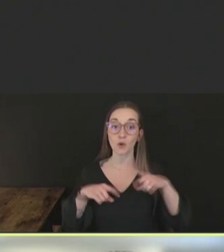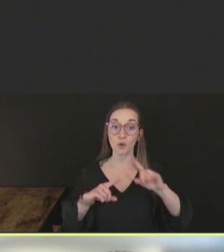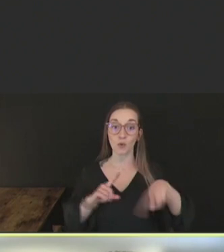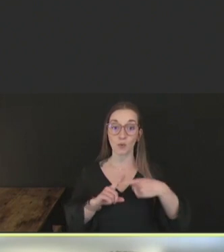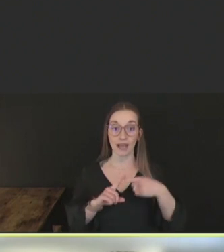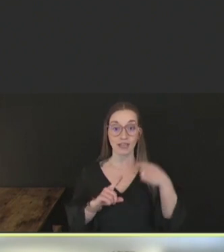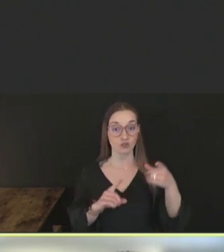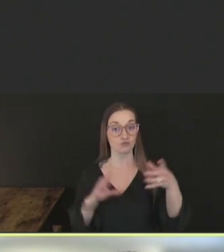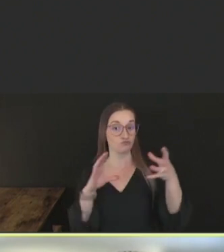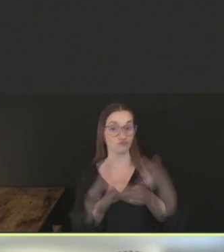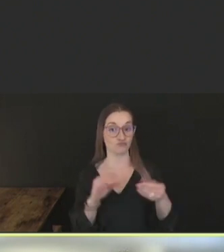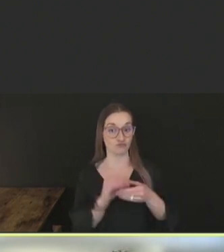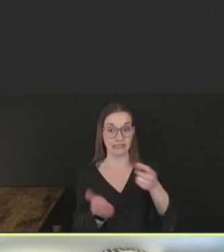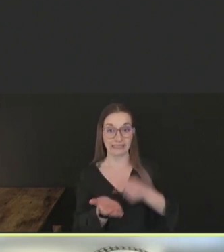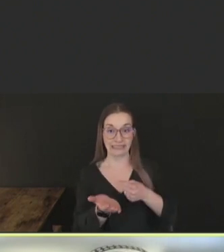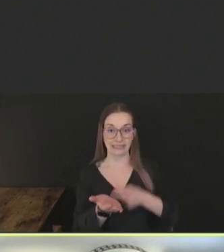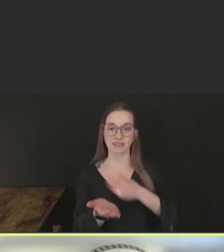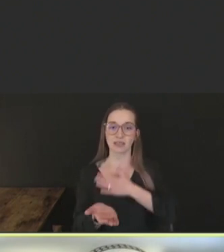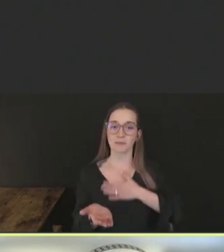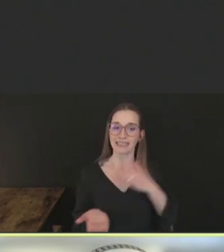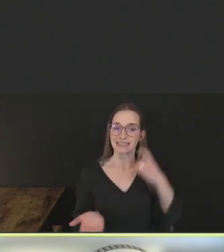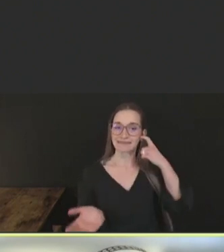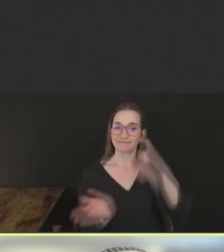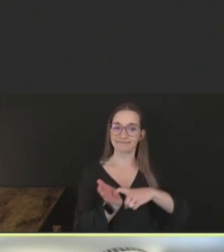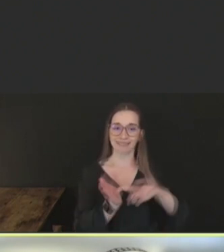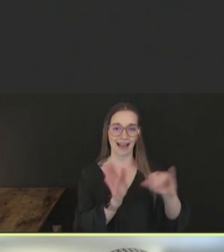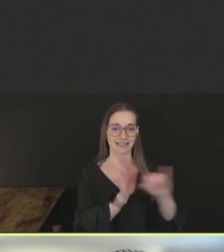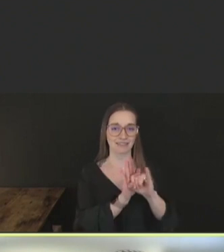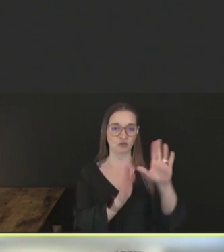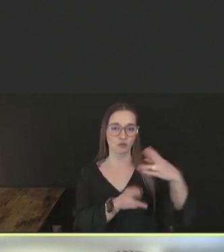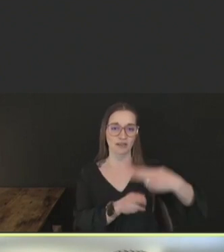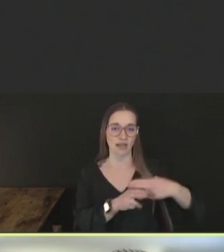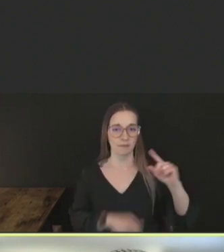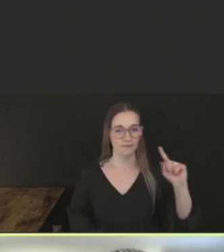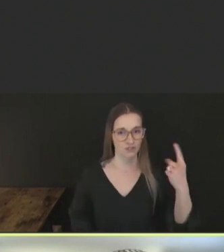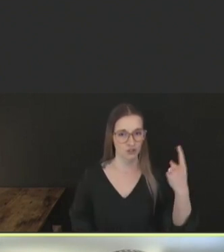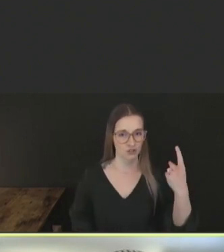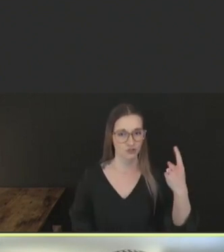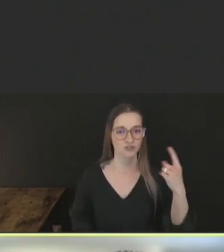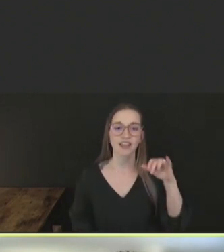if I didn't acknowledge you by name, by giving you the floor. This helps our note taker and